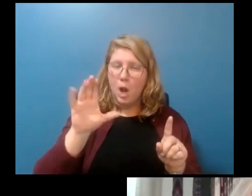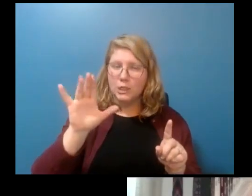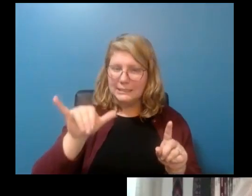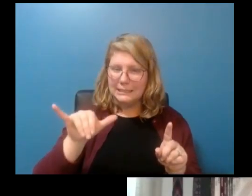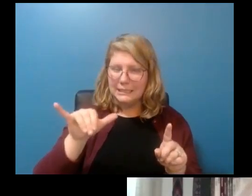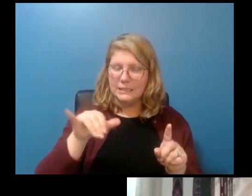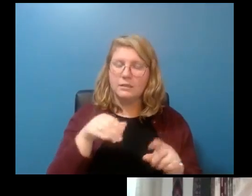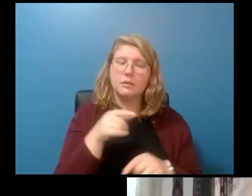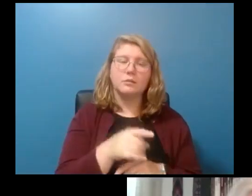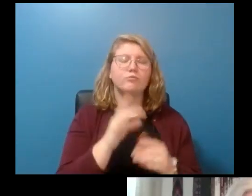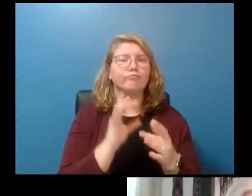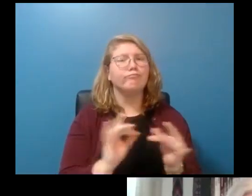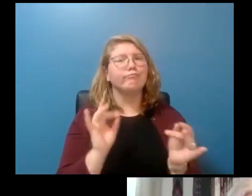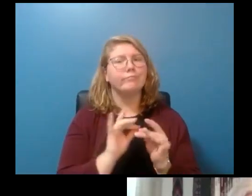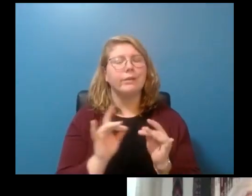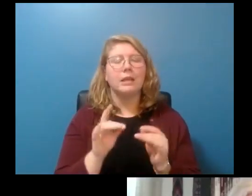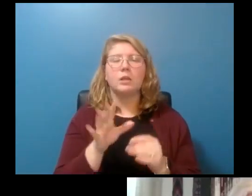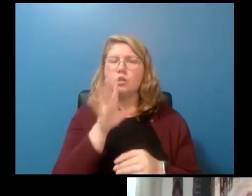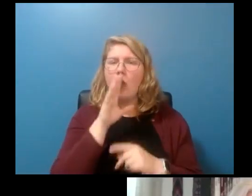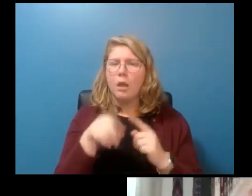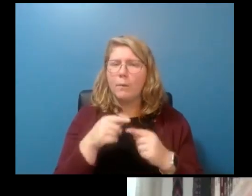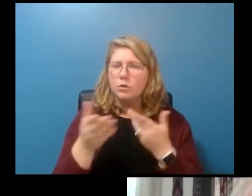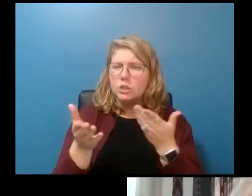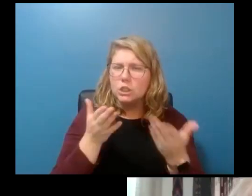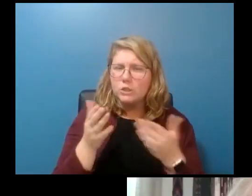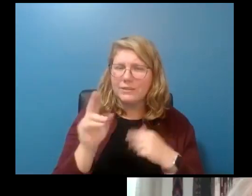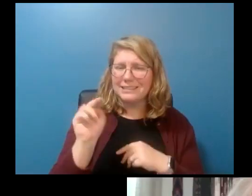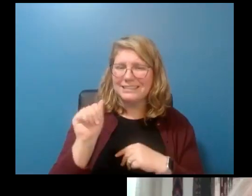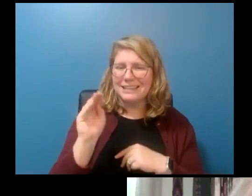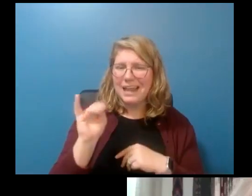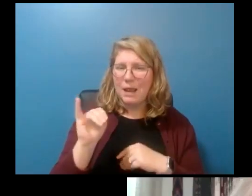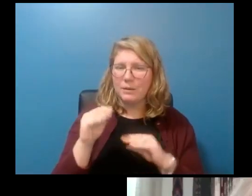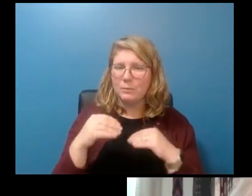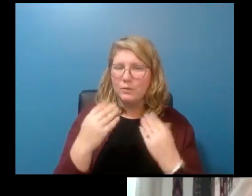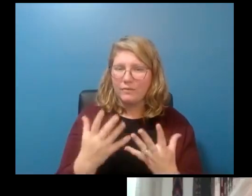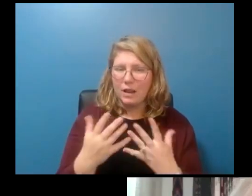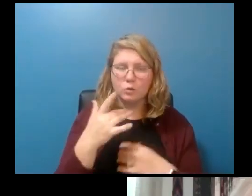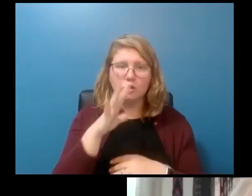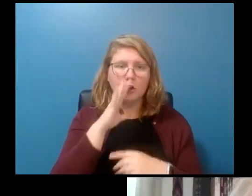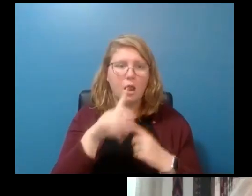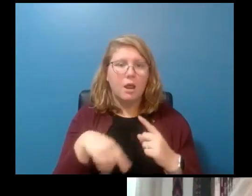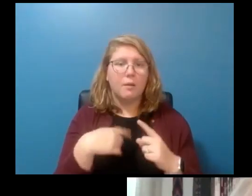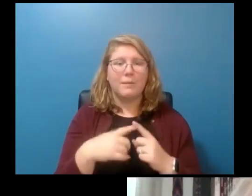sometimes people don't see mental illness as a disability. Can you speak a little bit more